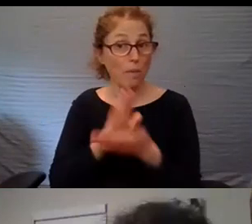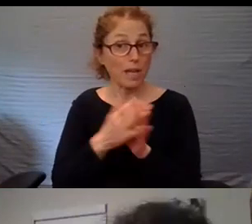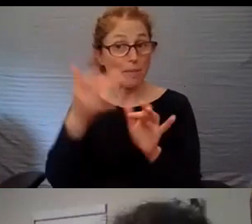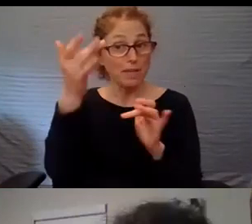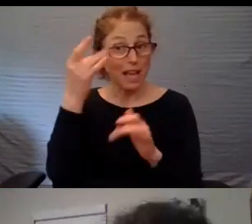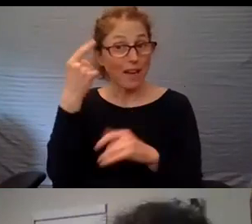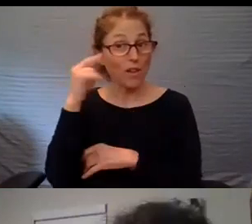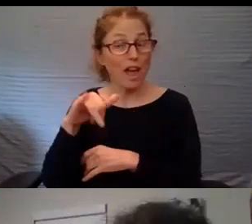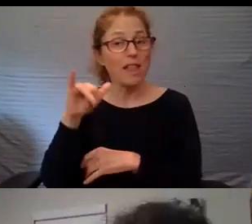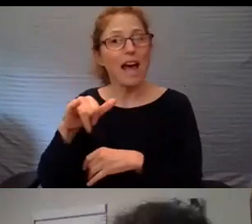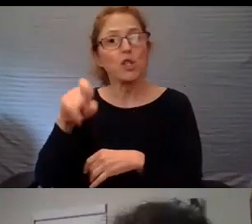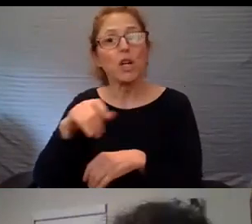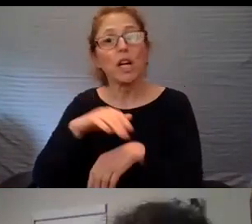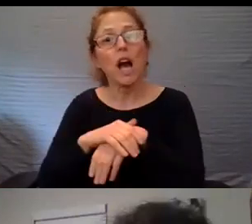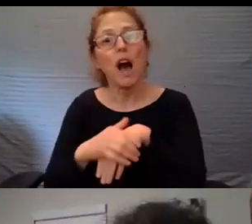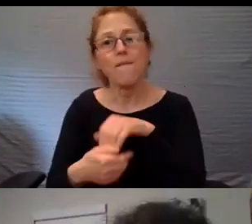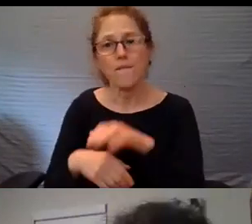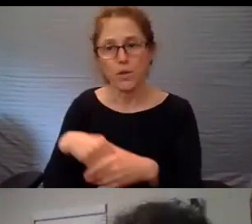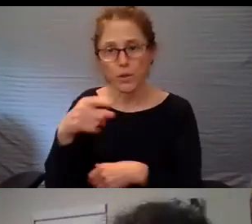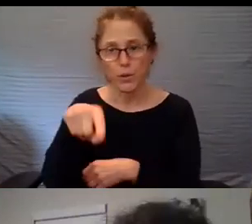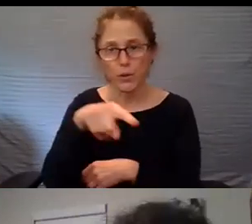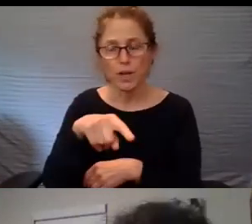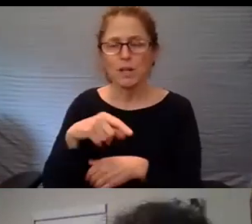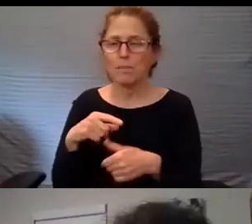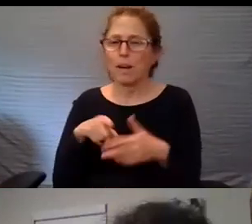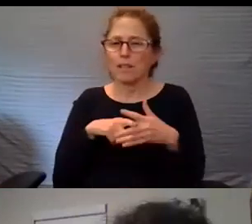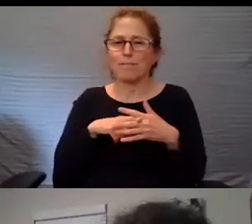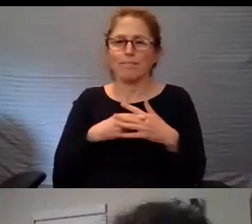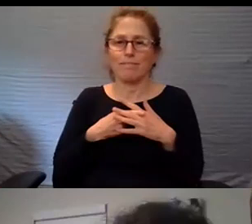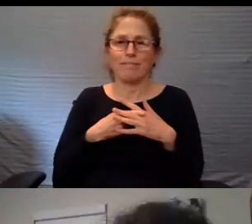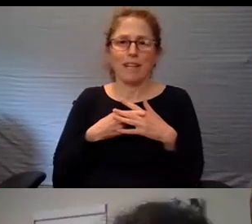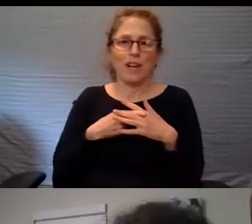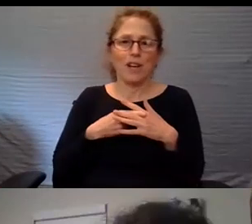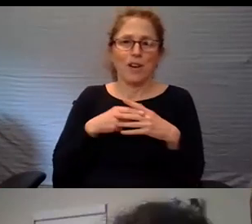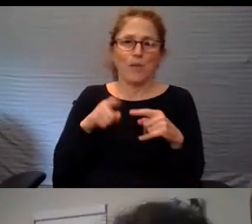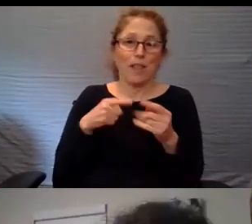You know, at first, when I think the discourse really first started around